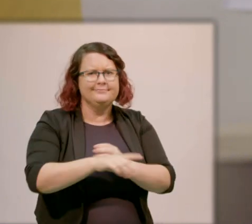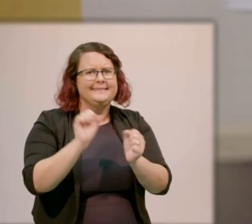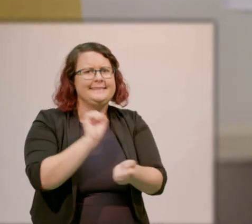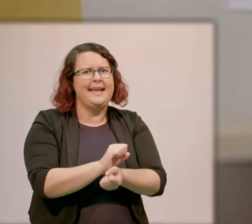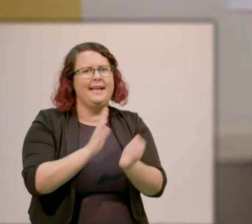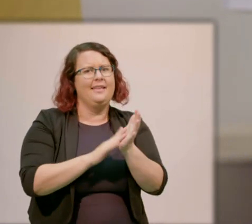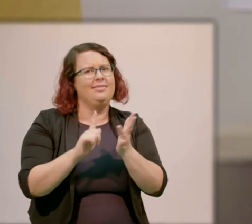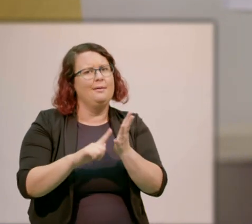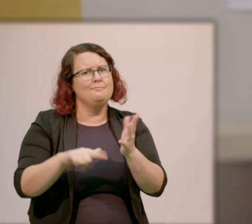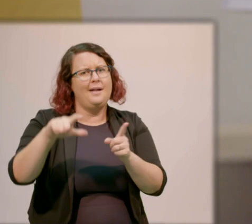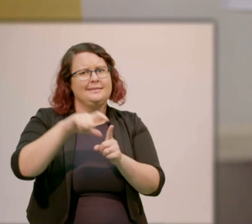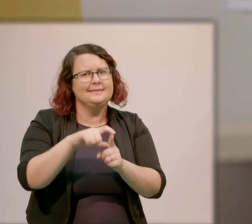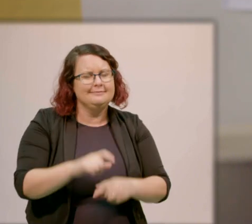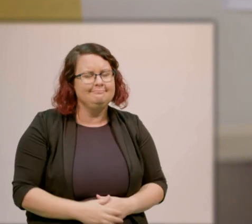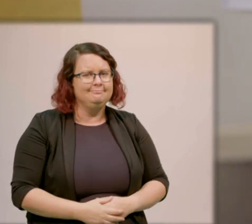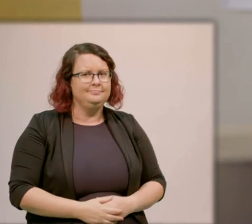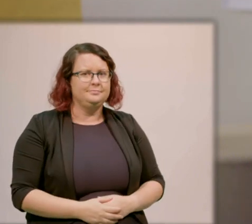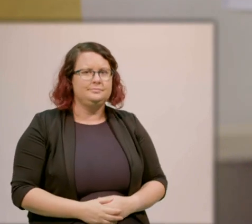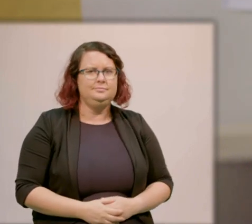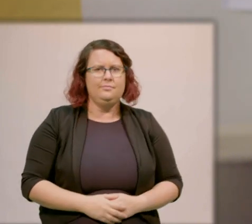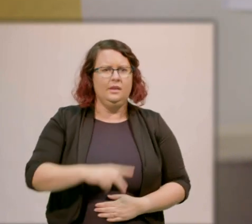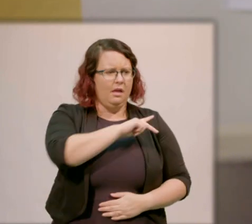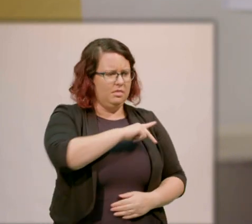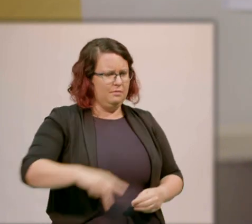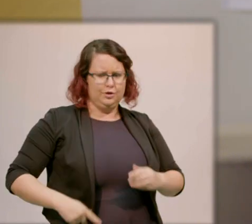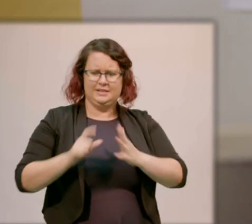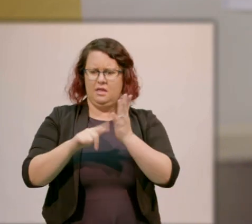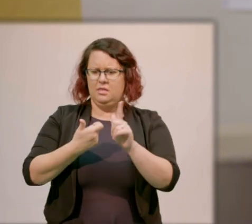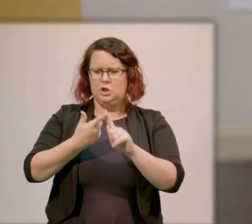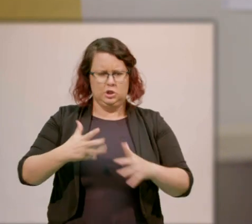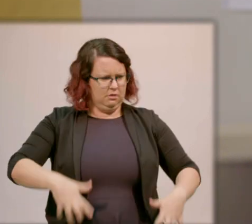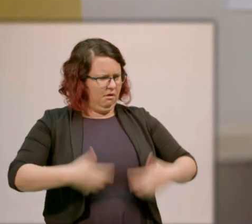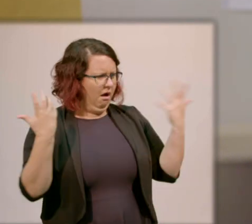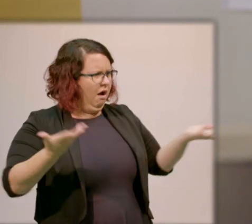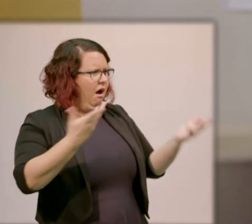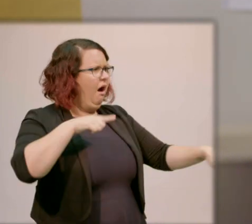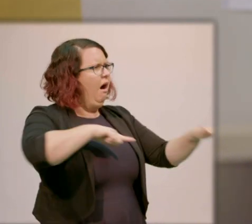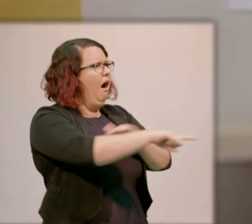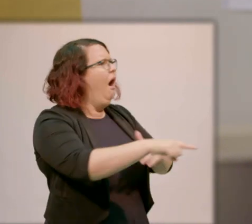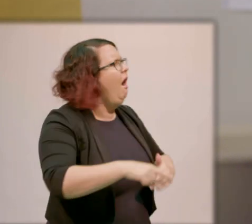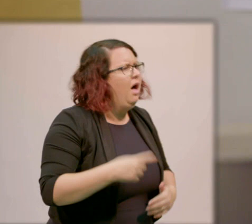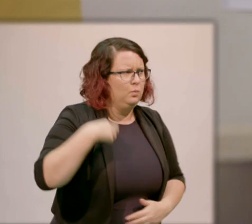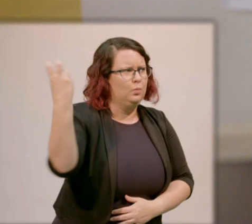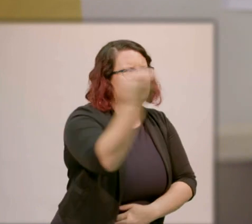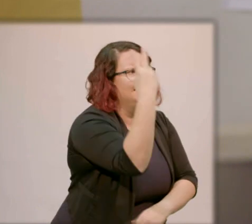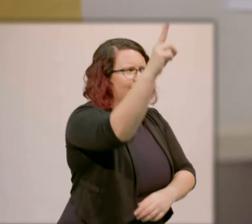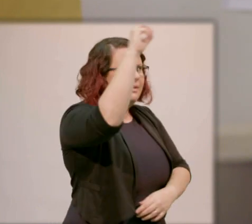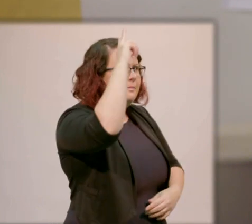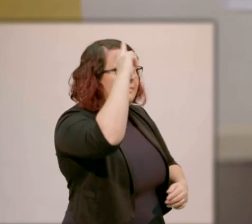The Prince and his Duke were angry at seeing them flee. They vowed to search for their belles, to the end if need be.